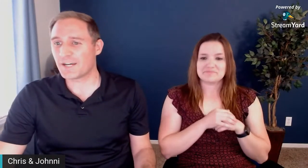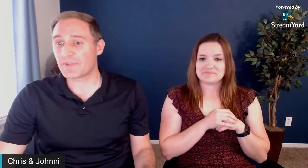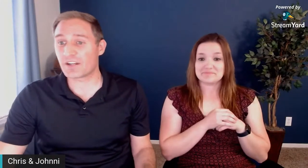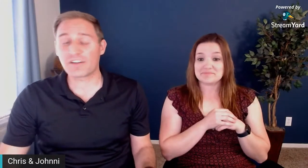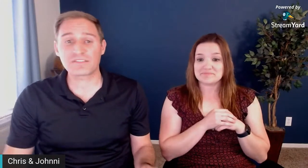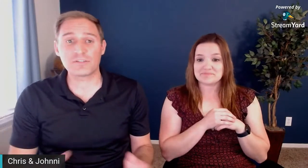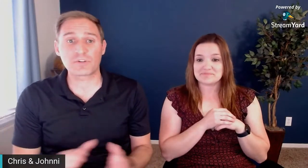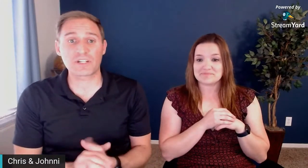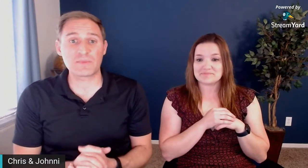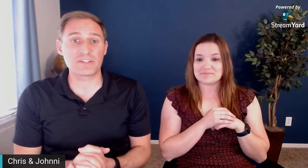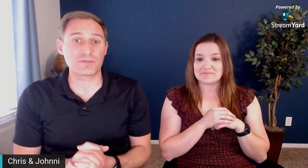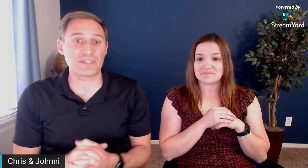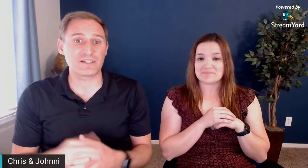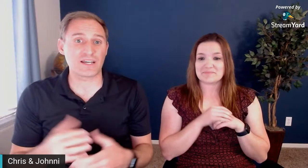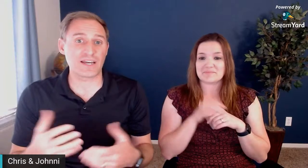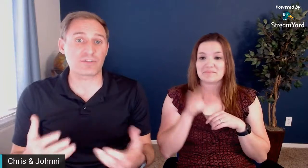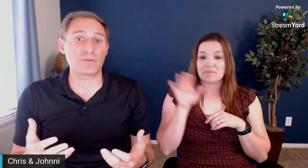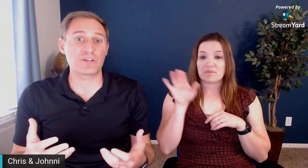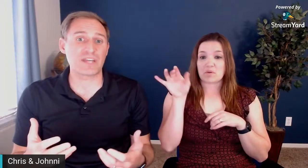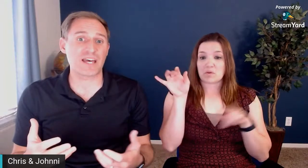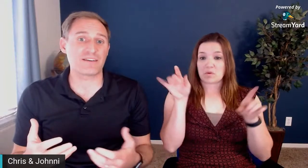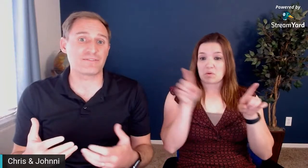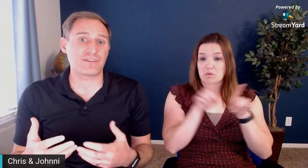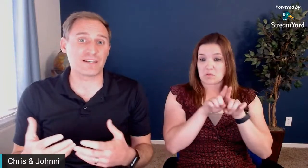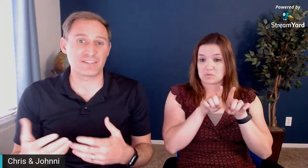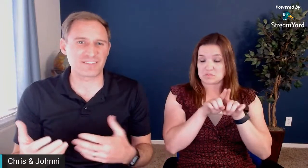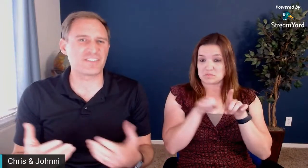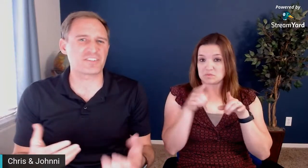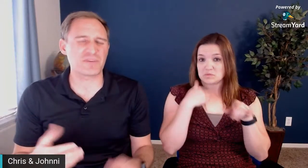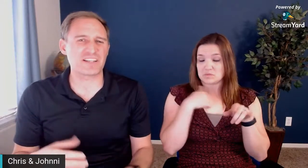and also we're going to be doing every week we have a little fingerspelling